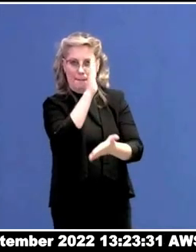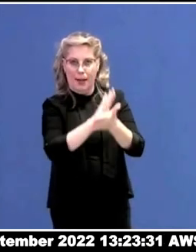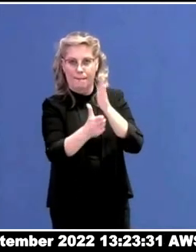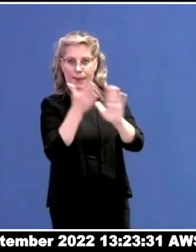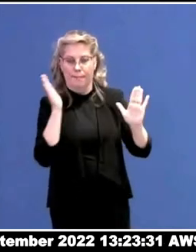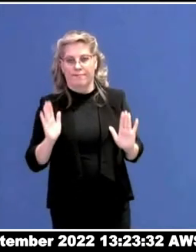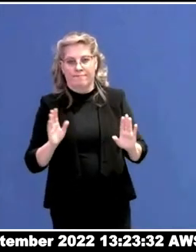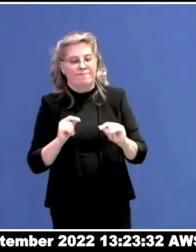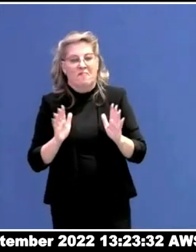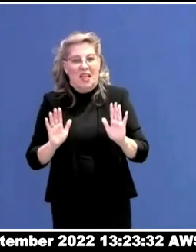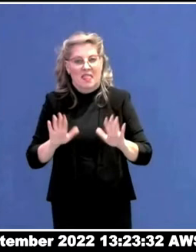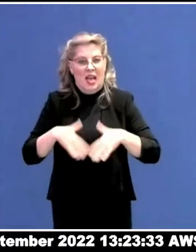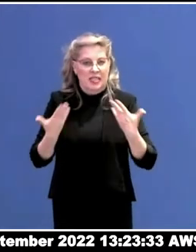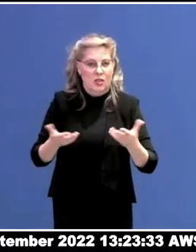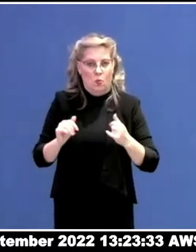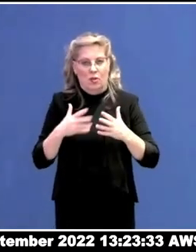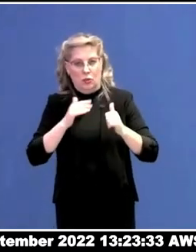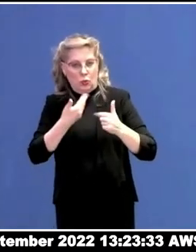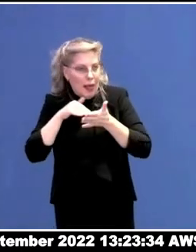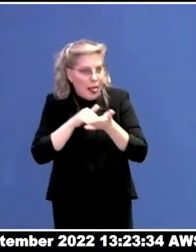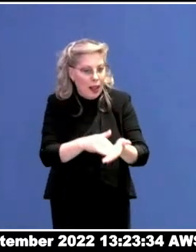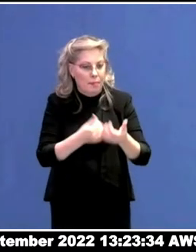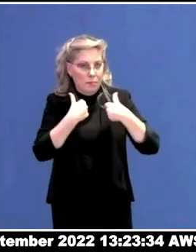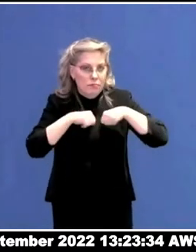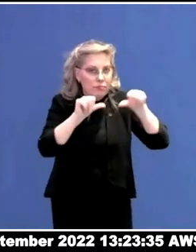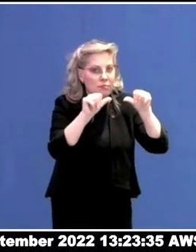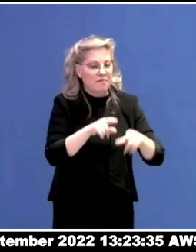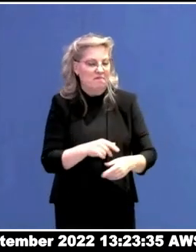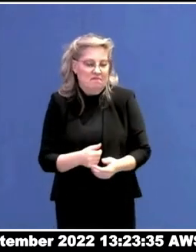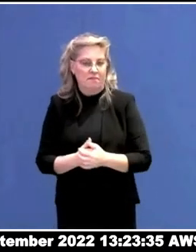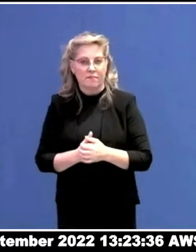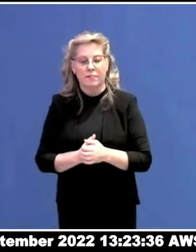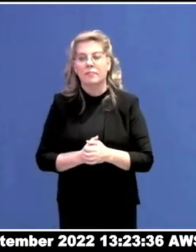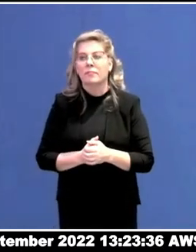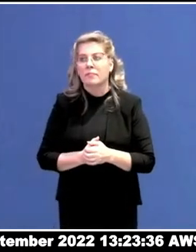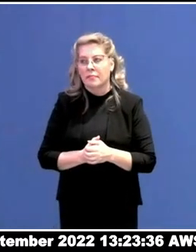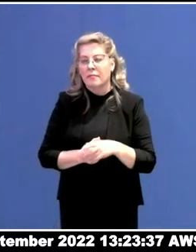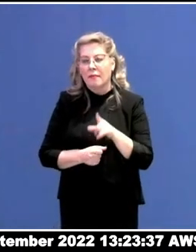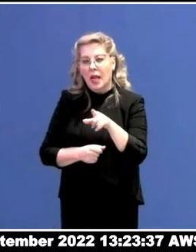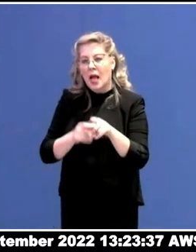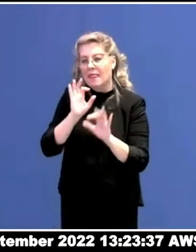Now, in respect to the Special Circumstances Court, was any independent